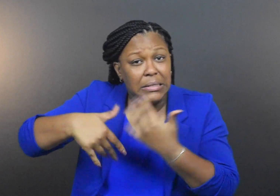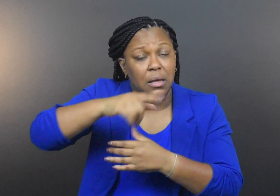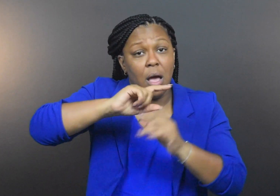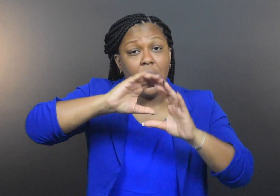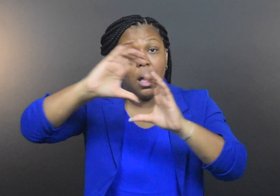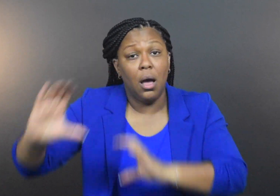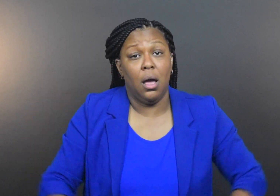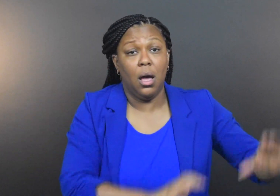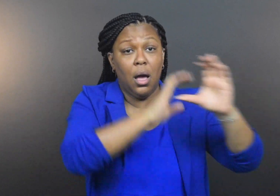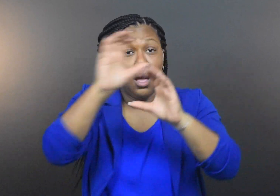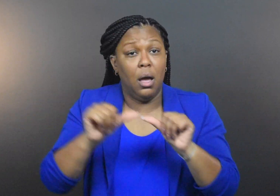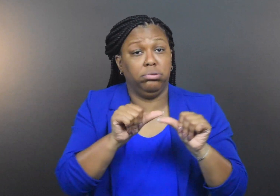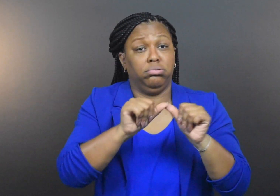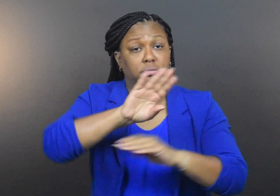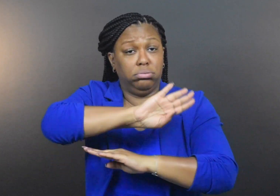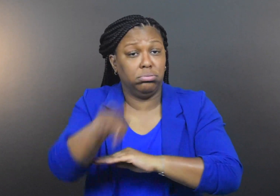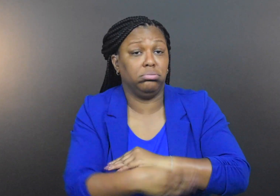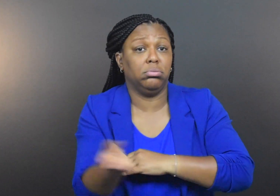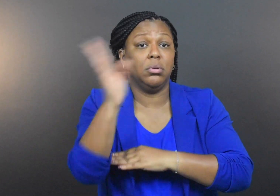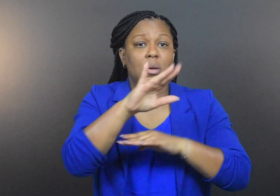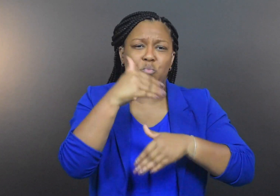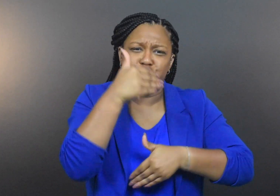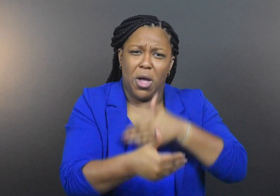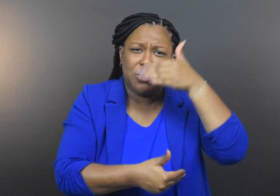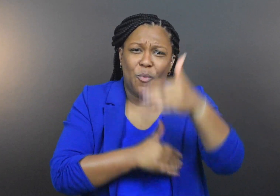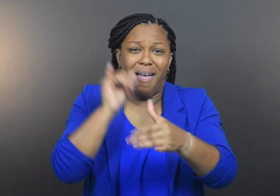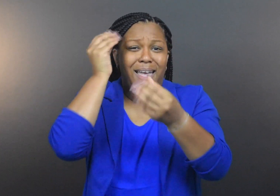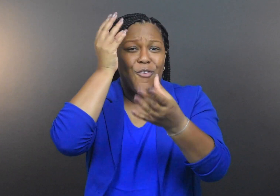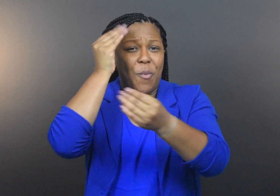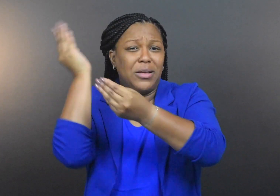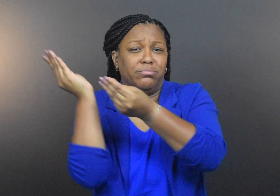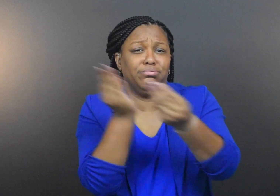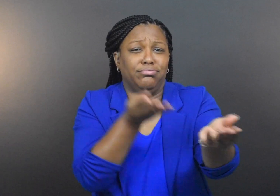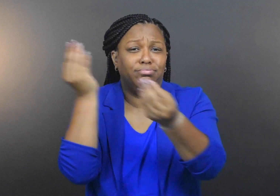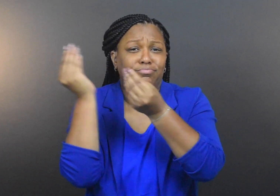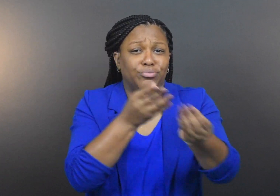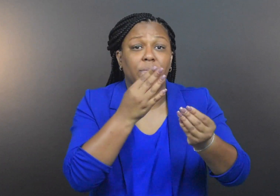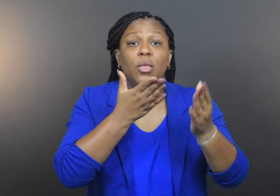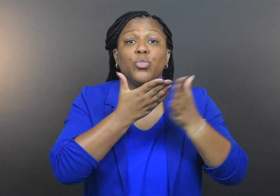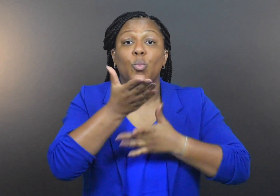while patching barrages of system glitches with new programming code.